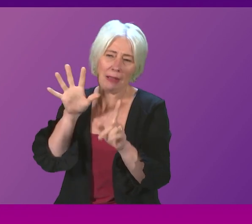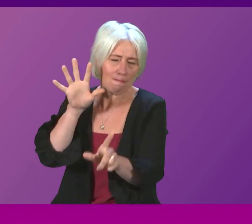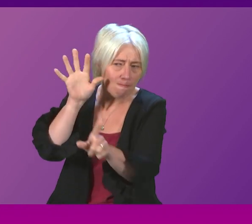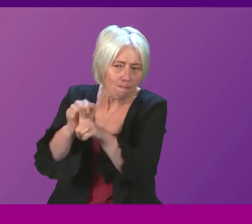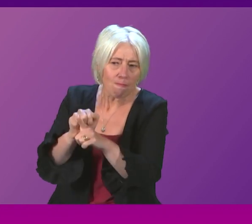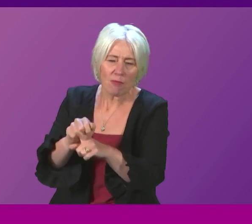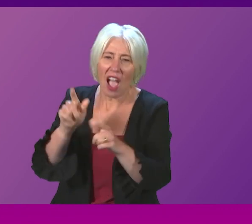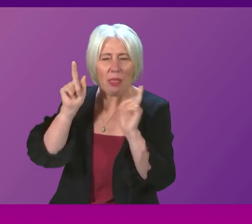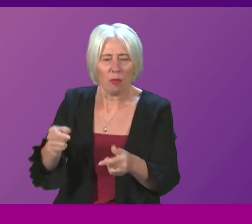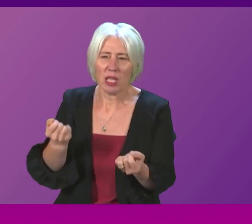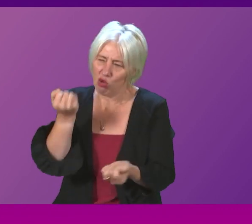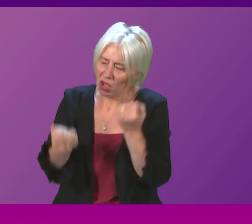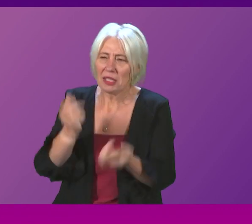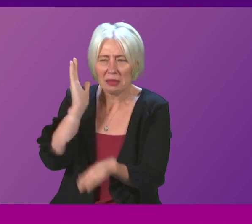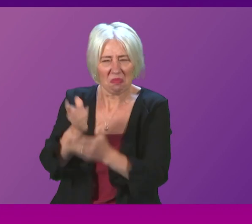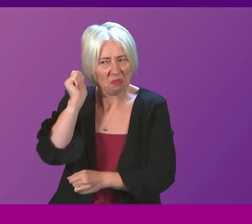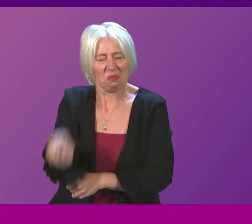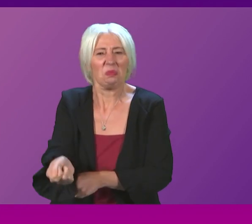of justice.